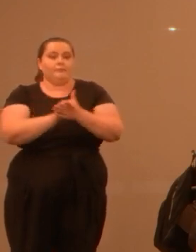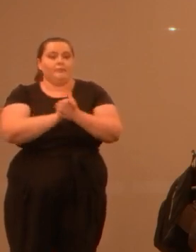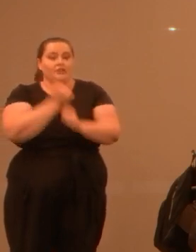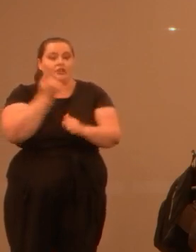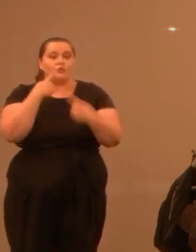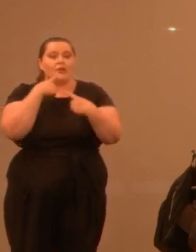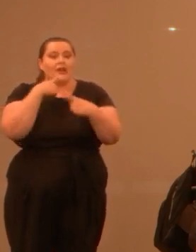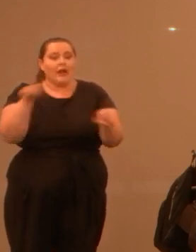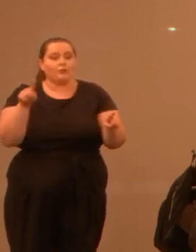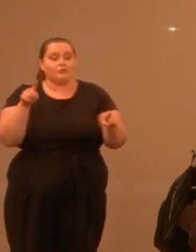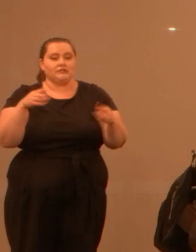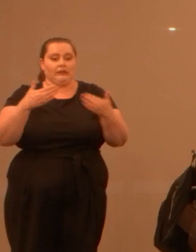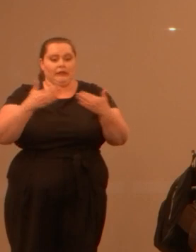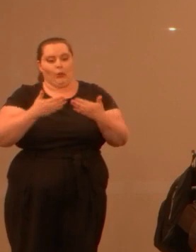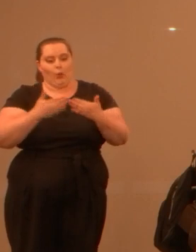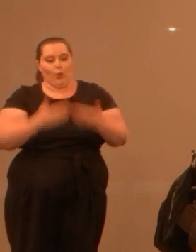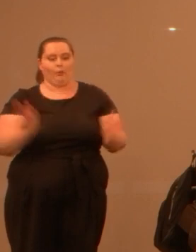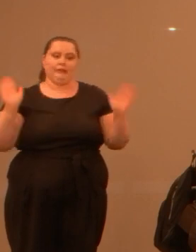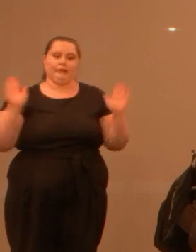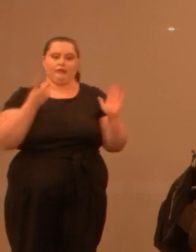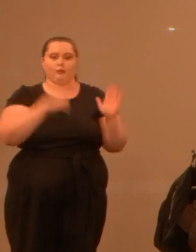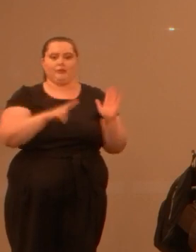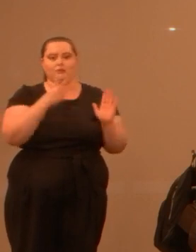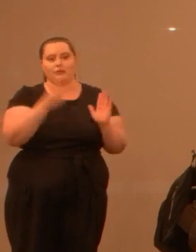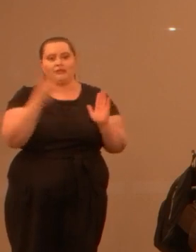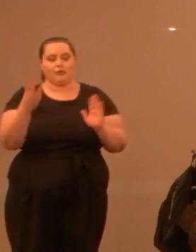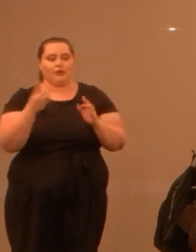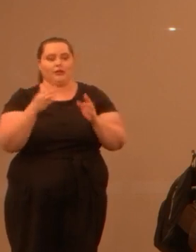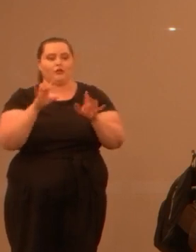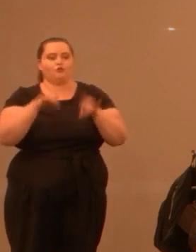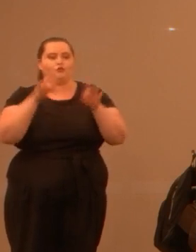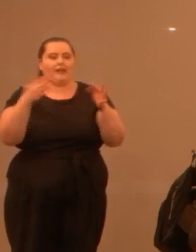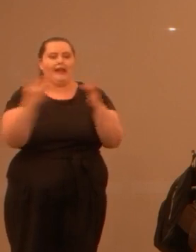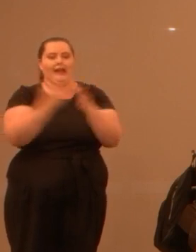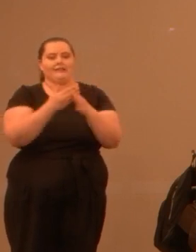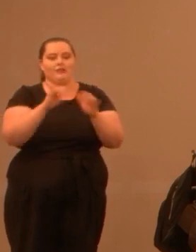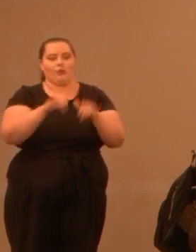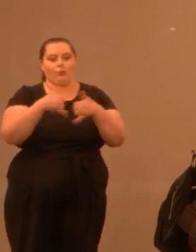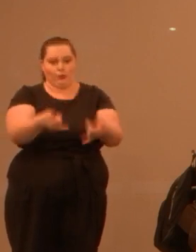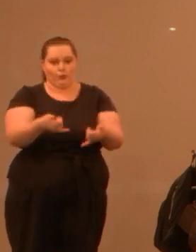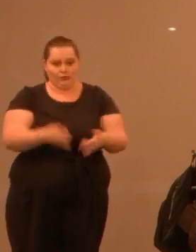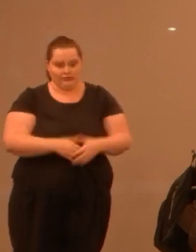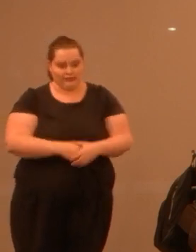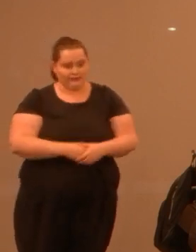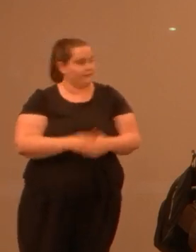the official opening of the 2023 Australian Access Awards. Over to you Justin.